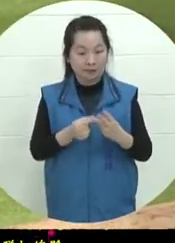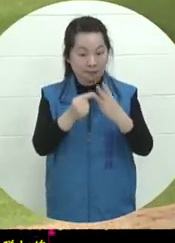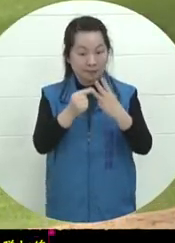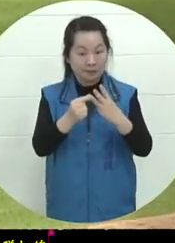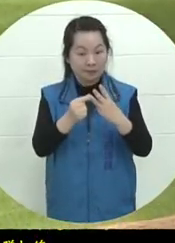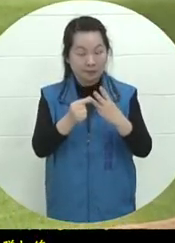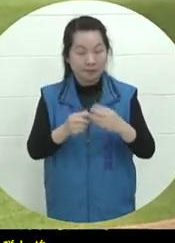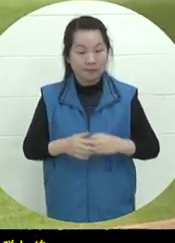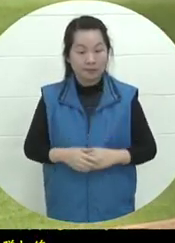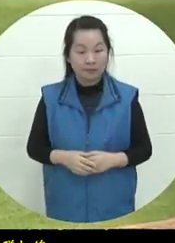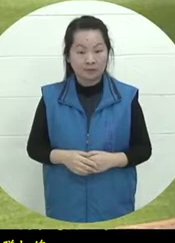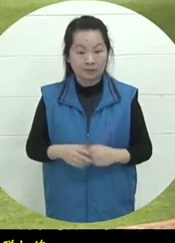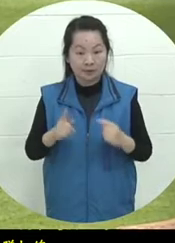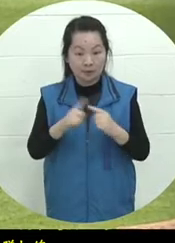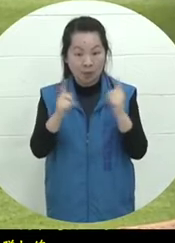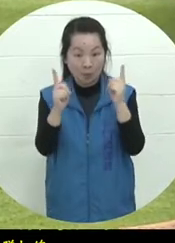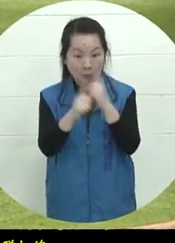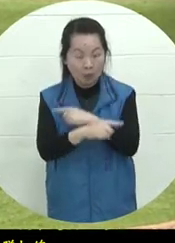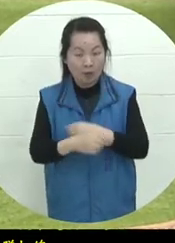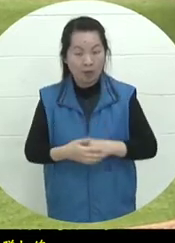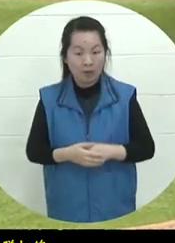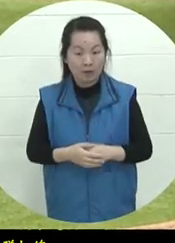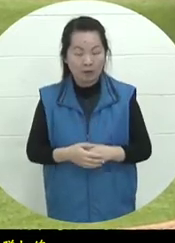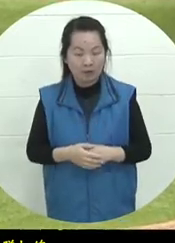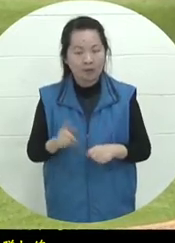Suddenly you have to face a different pitcher , and it's a left-hander.